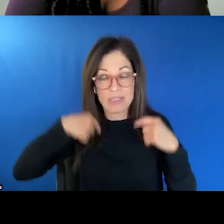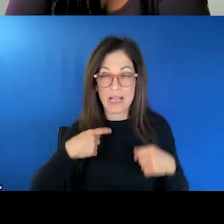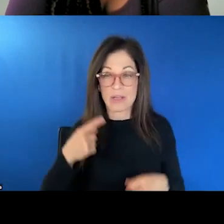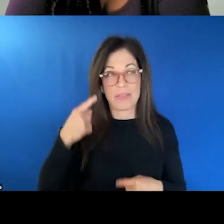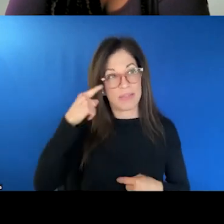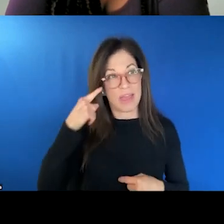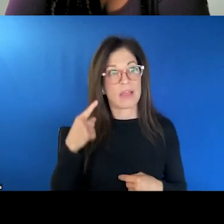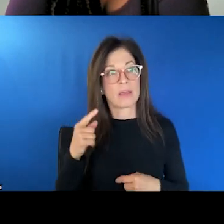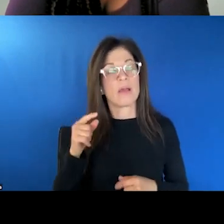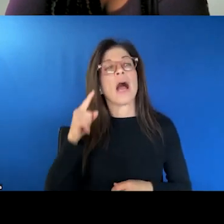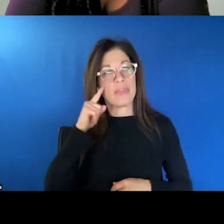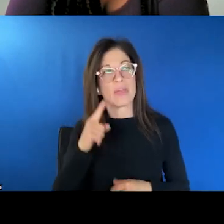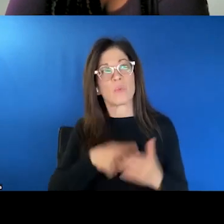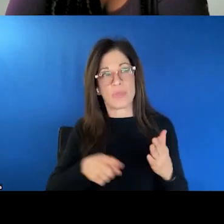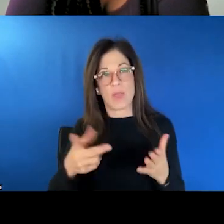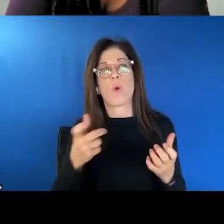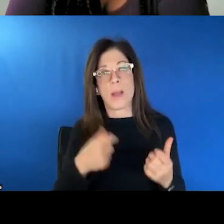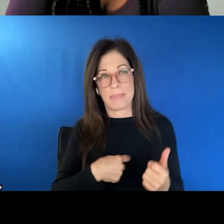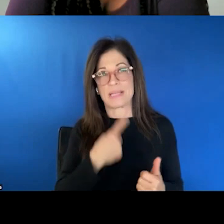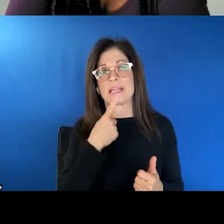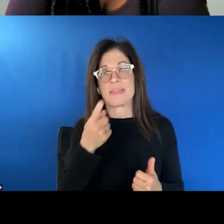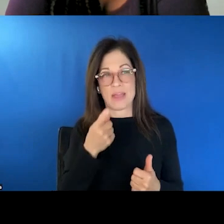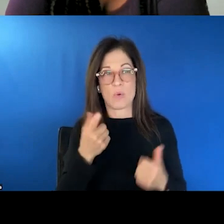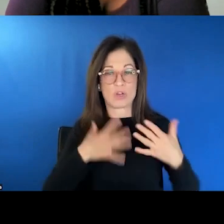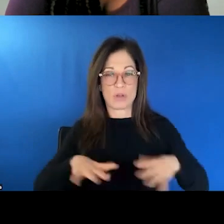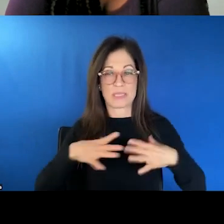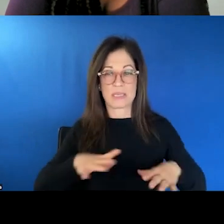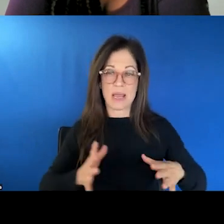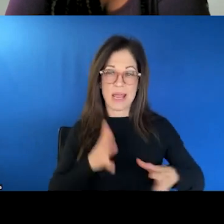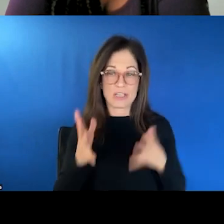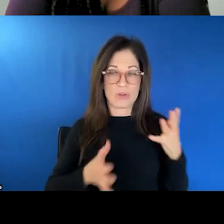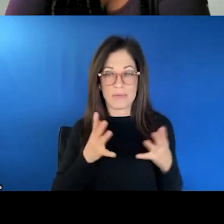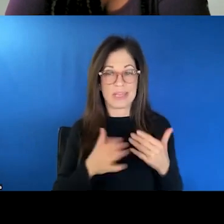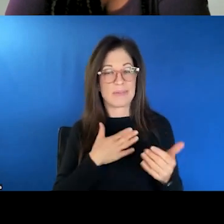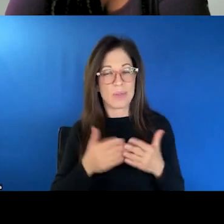TO SAY THEY ARE DRESSED EXTRAVAGANTLY, BUT THAT IS CULTURALLY